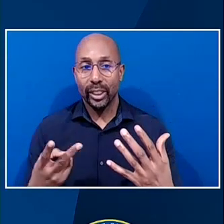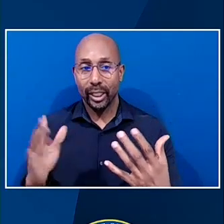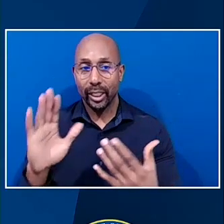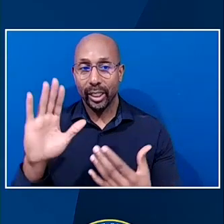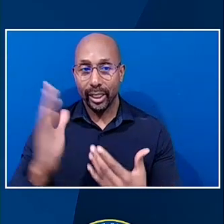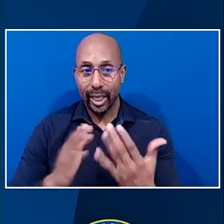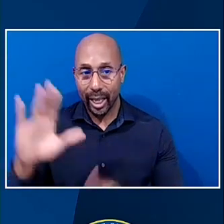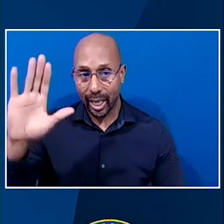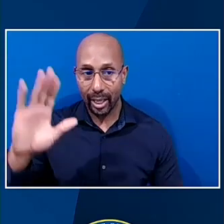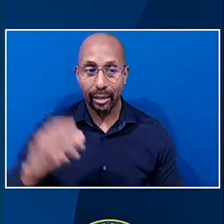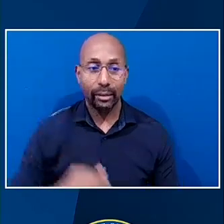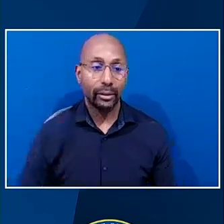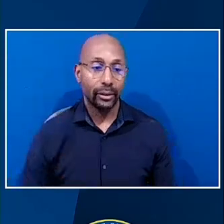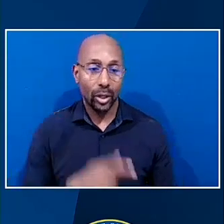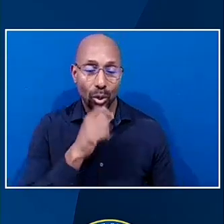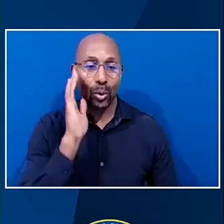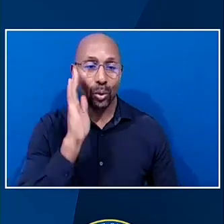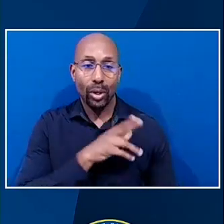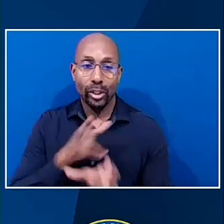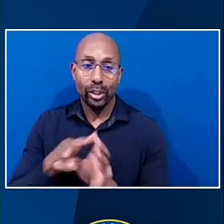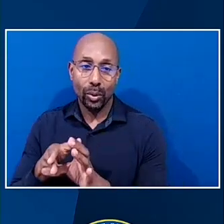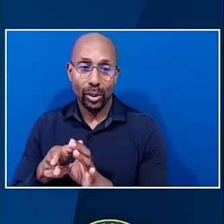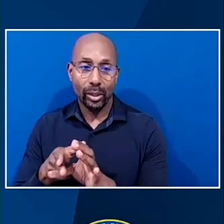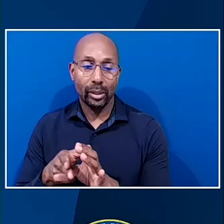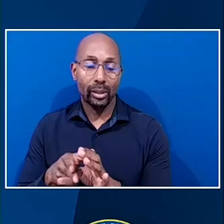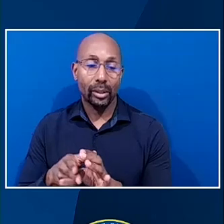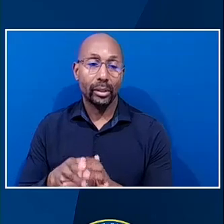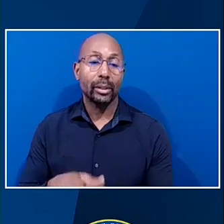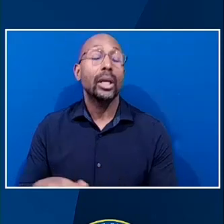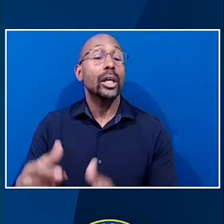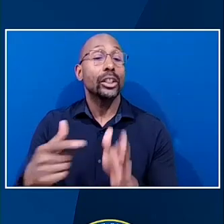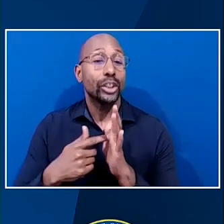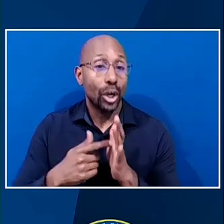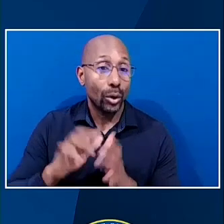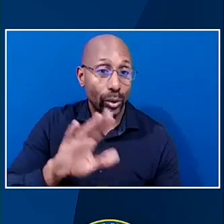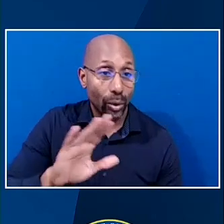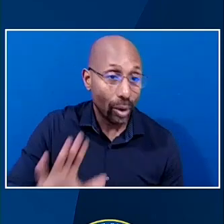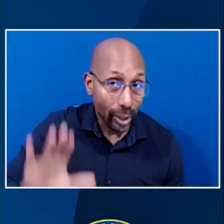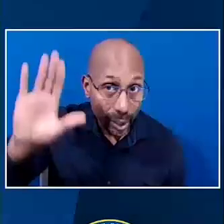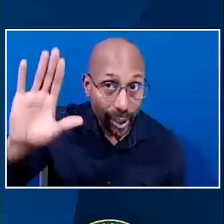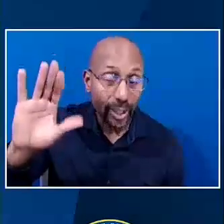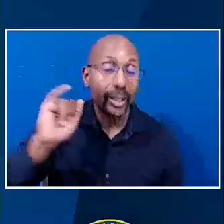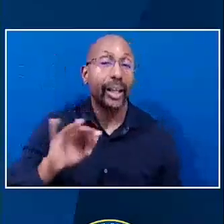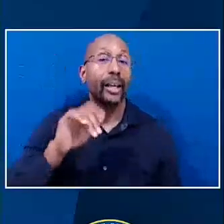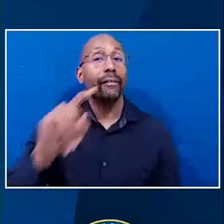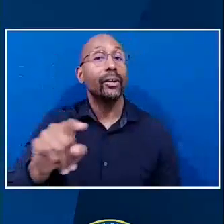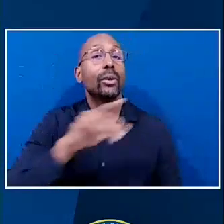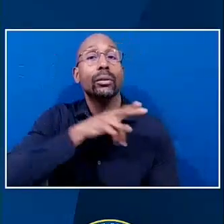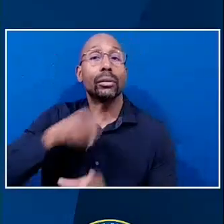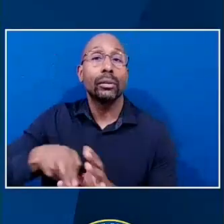Alright, so show us your hands if you are participating in this caucus so that we